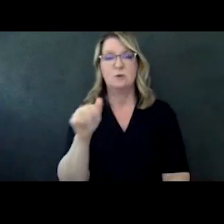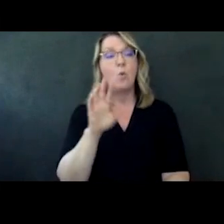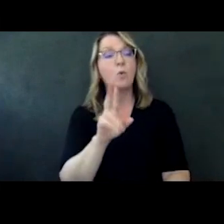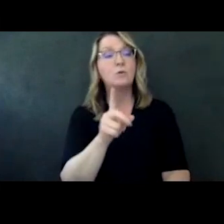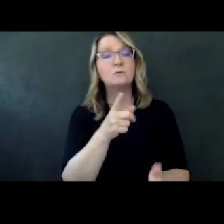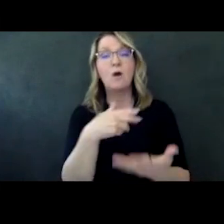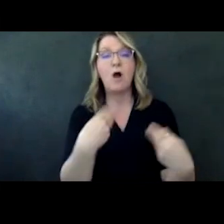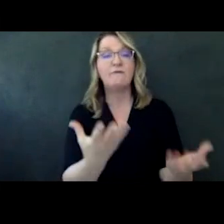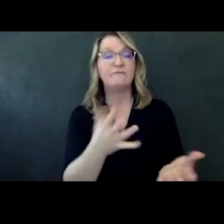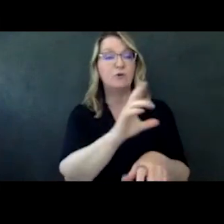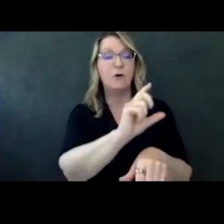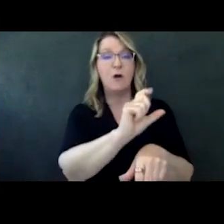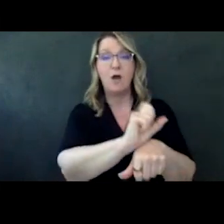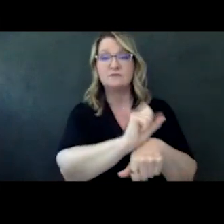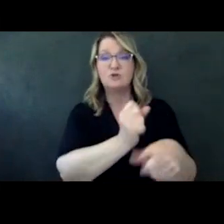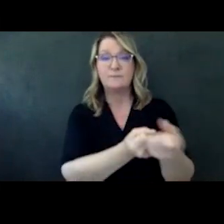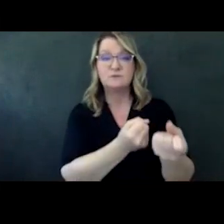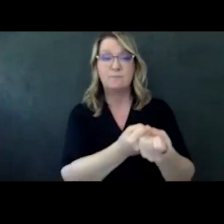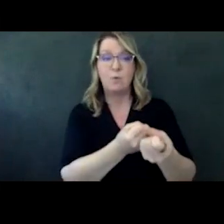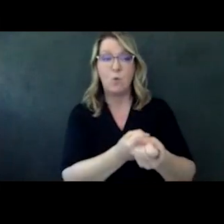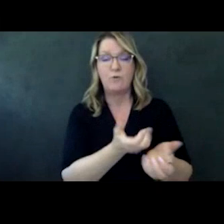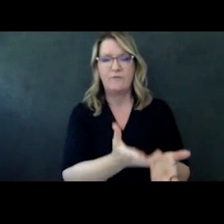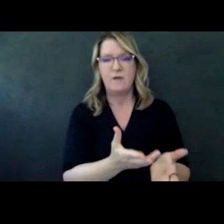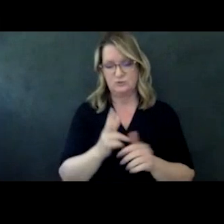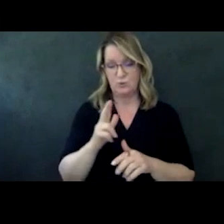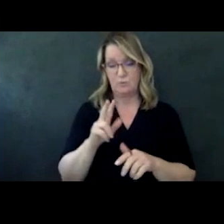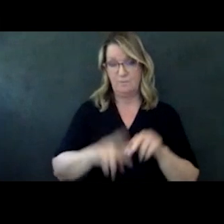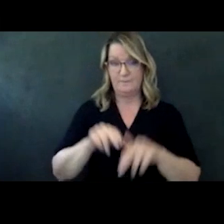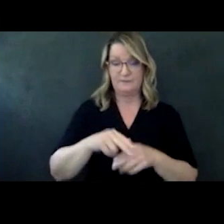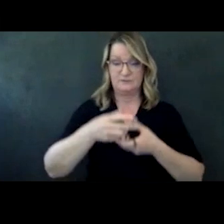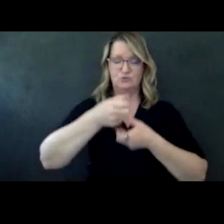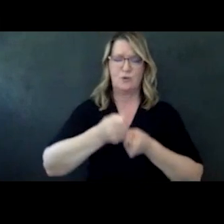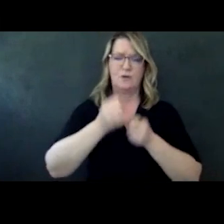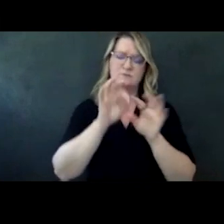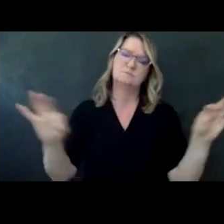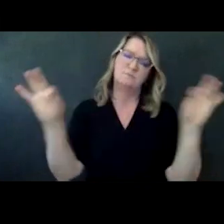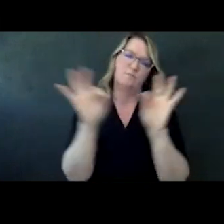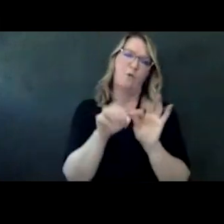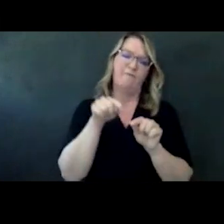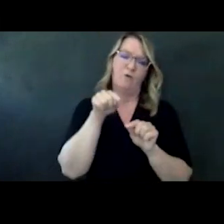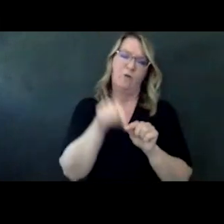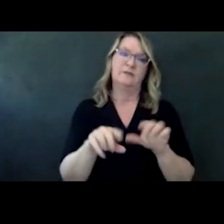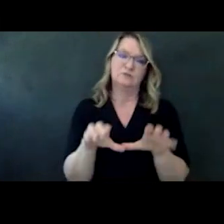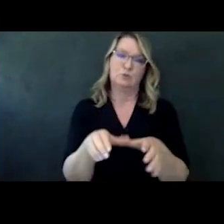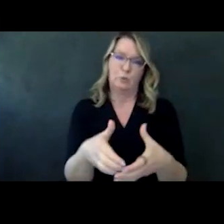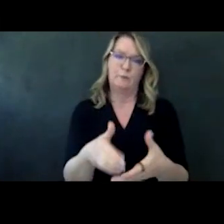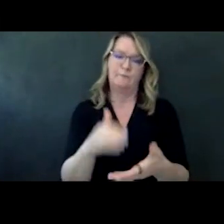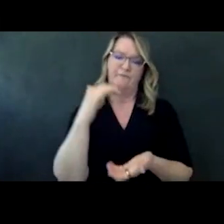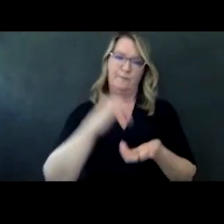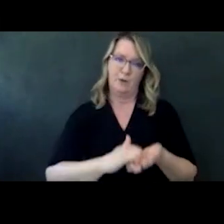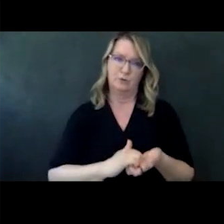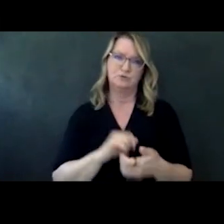establishing trust is going to be very important for this audience to consider a partnership.